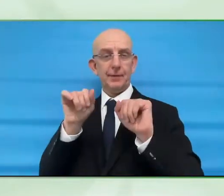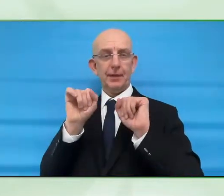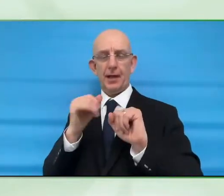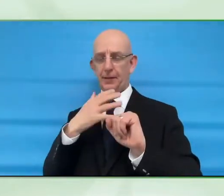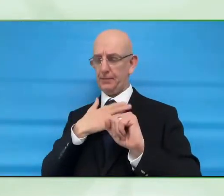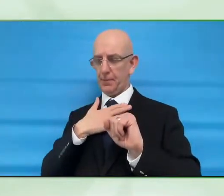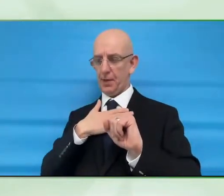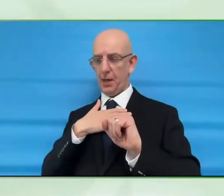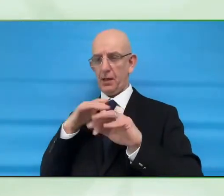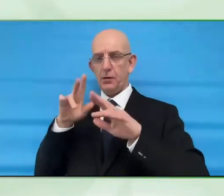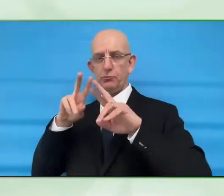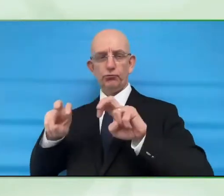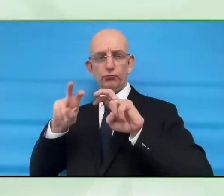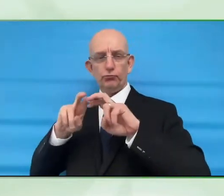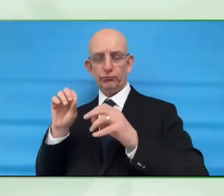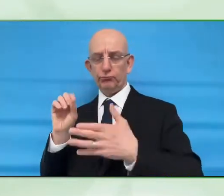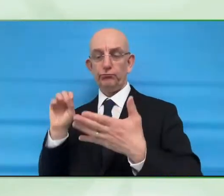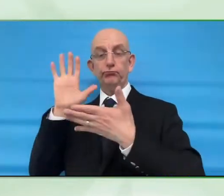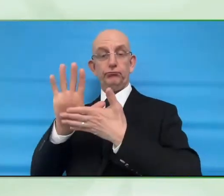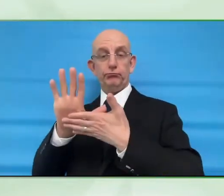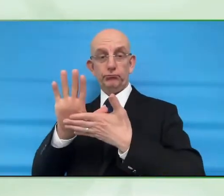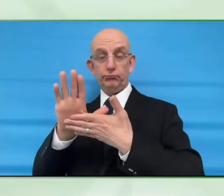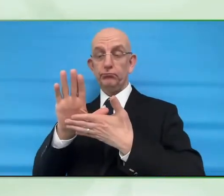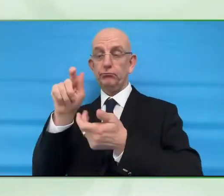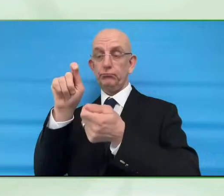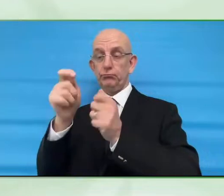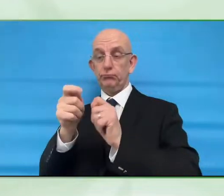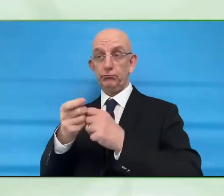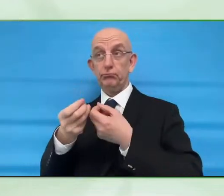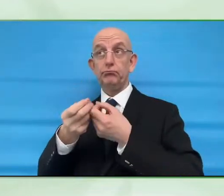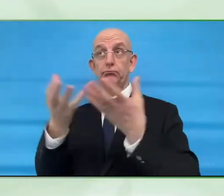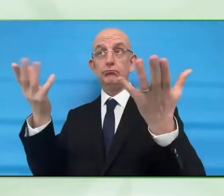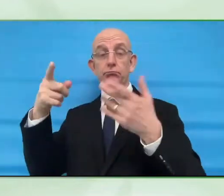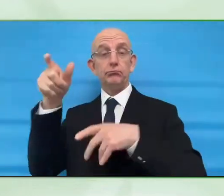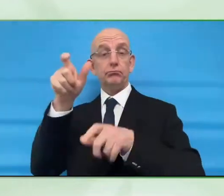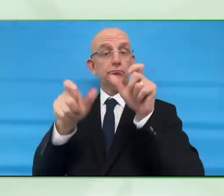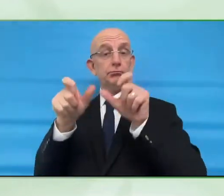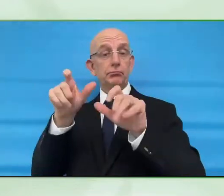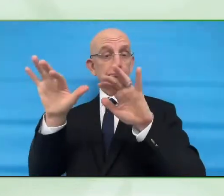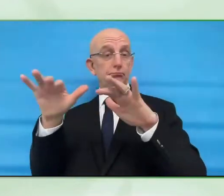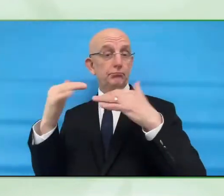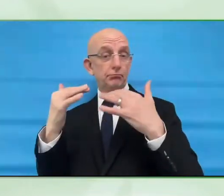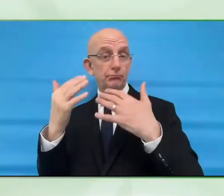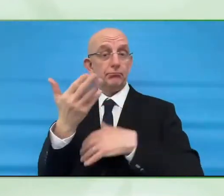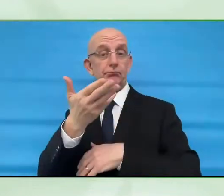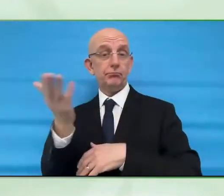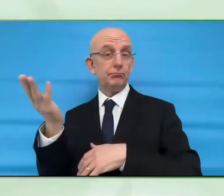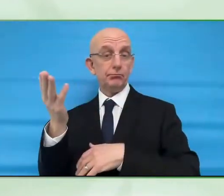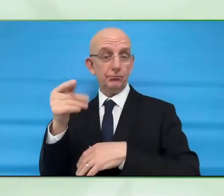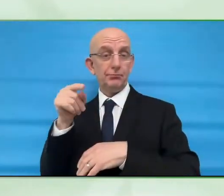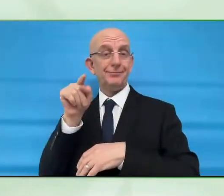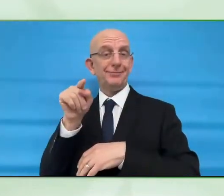I brought wholly hope a into my class to demonstrate tides and I almost got fired. But it made a difference.